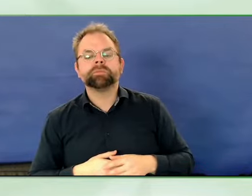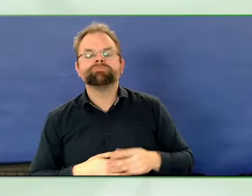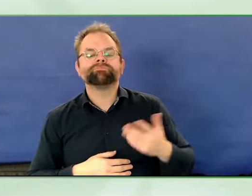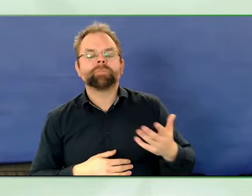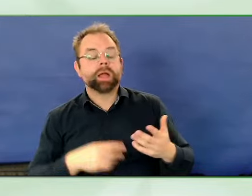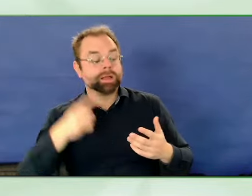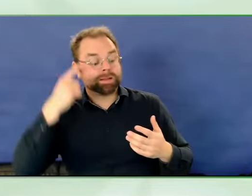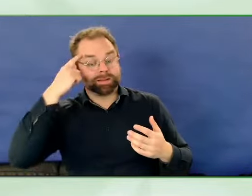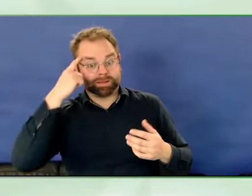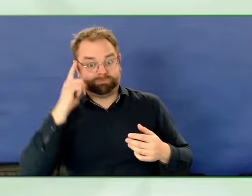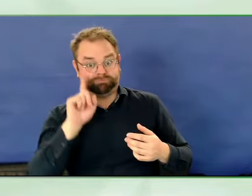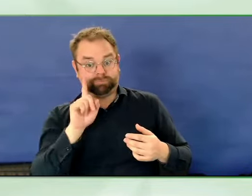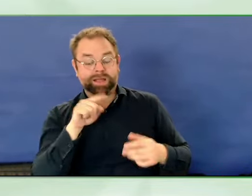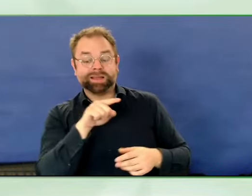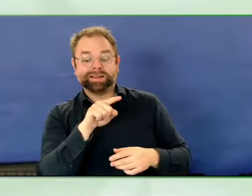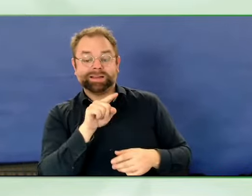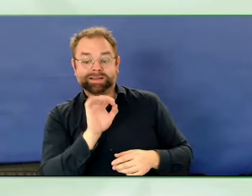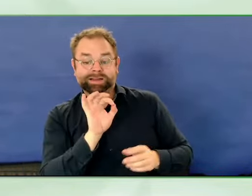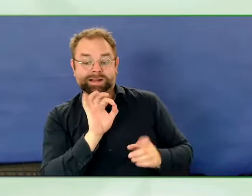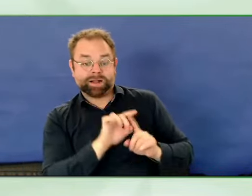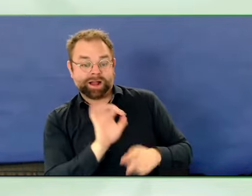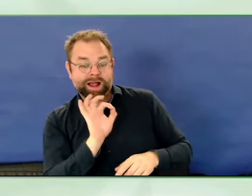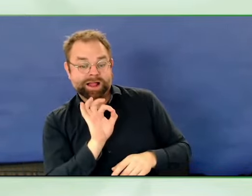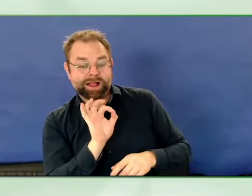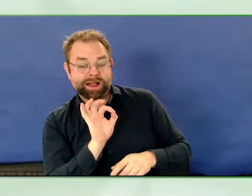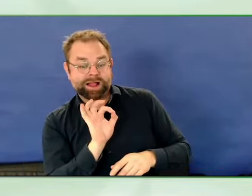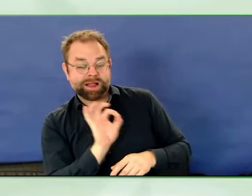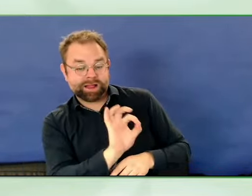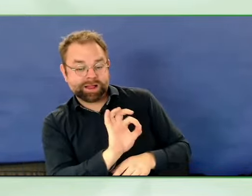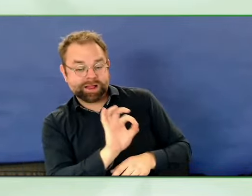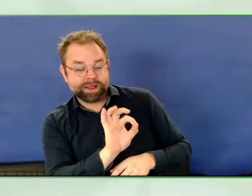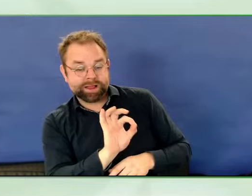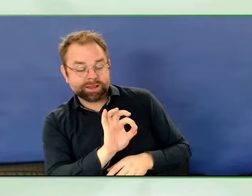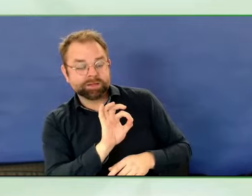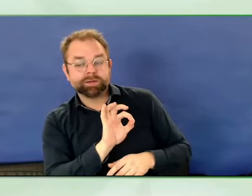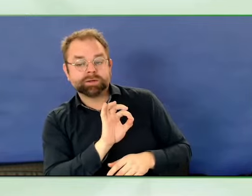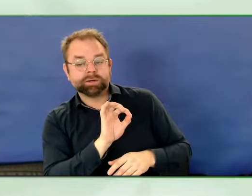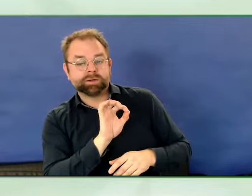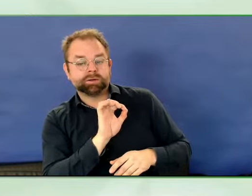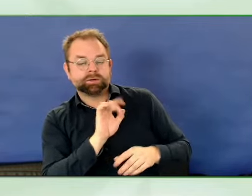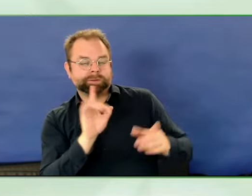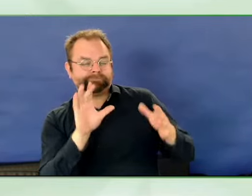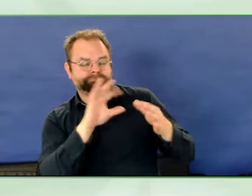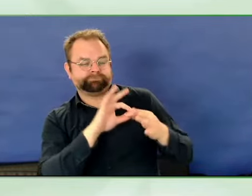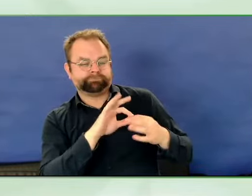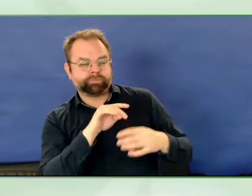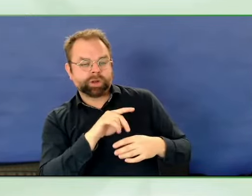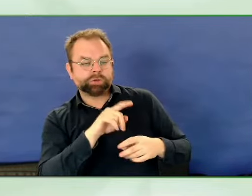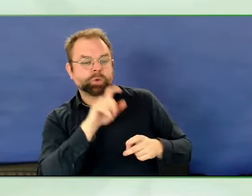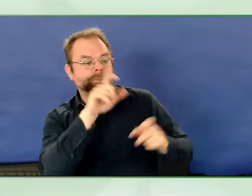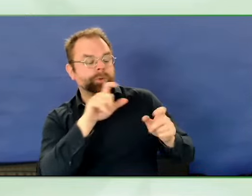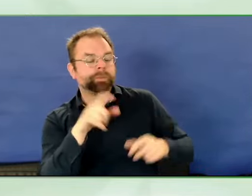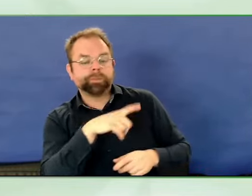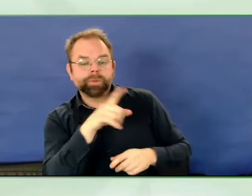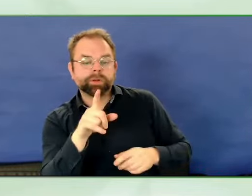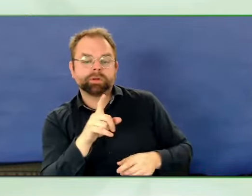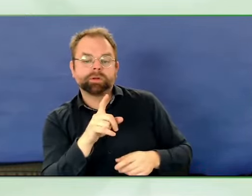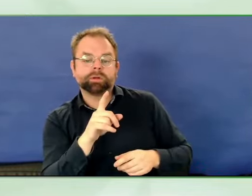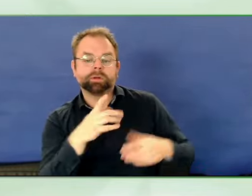I think that this topic of stability and inclusion was irritation because typically when we talk